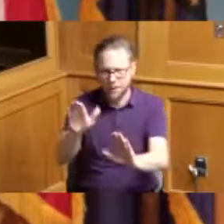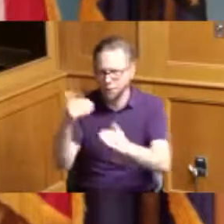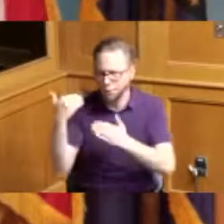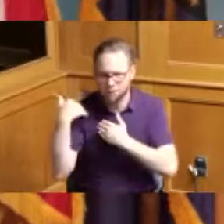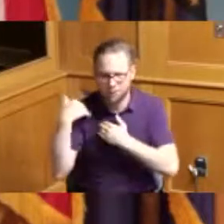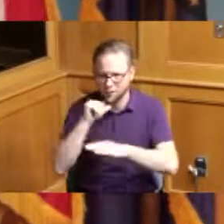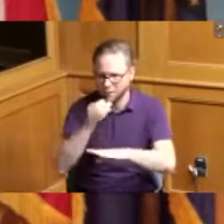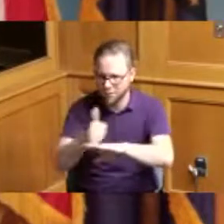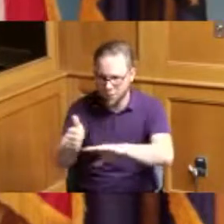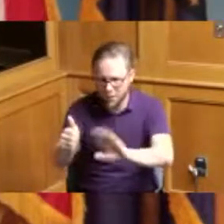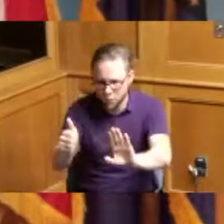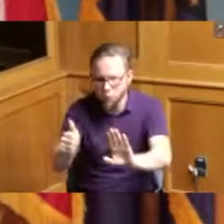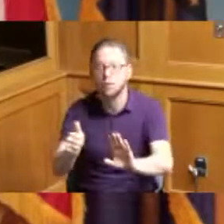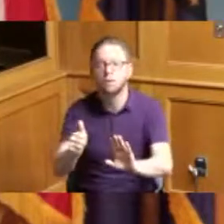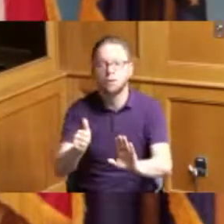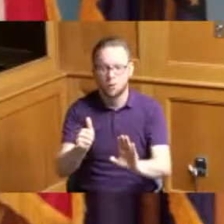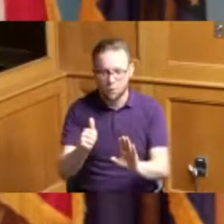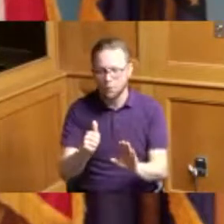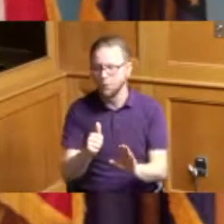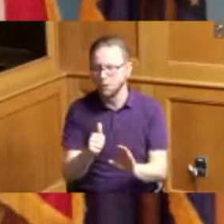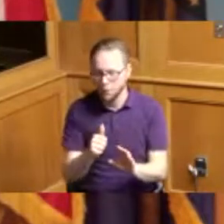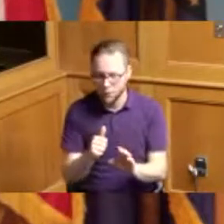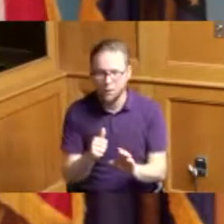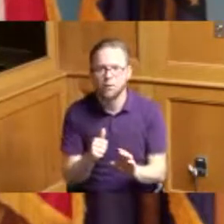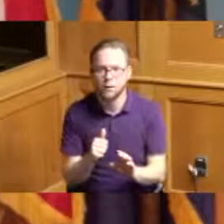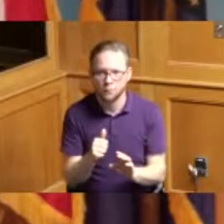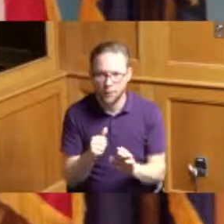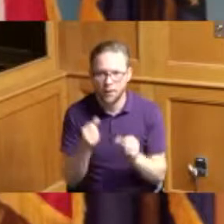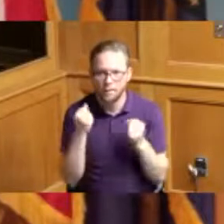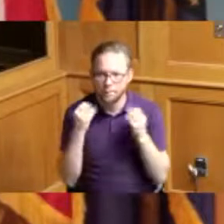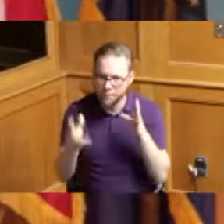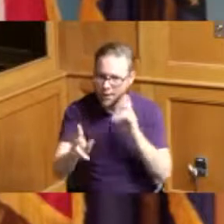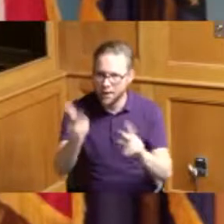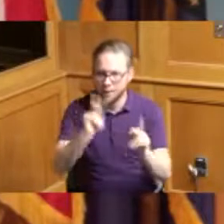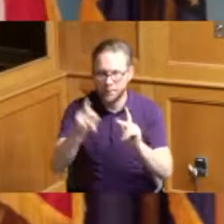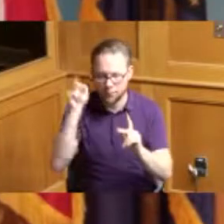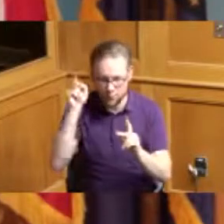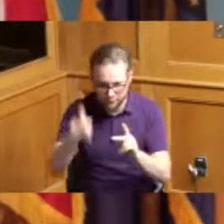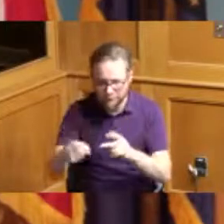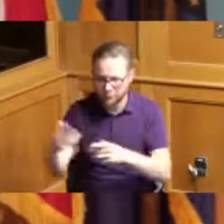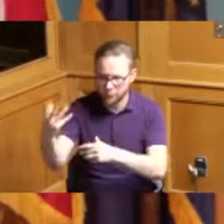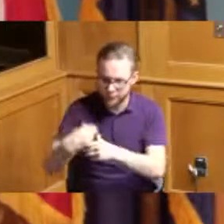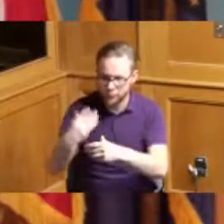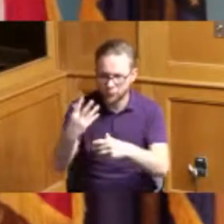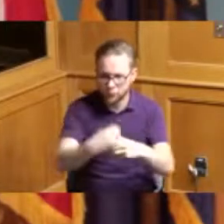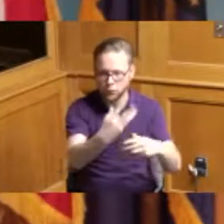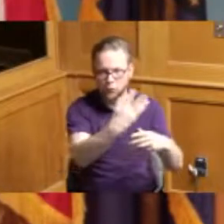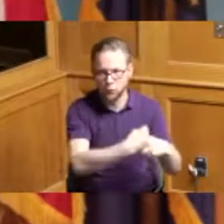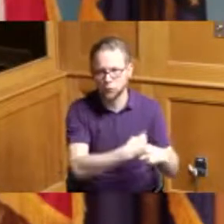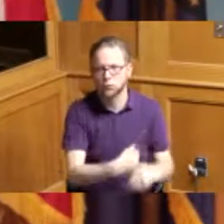put those I mean it's a lot of folks that need to be included I don't know how to include them but